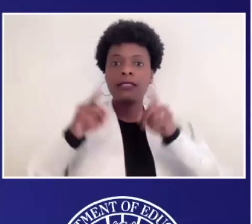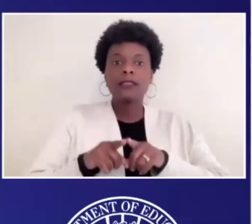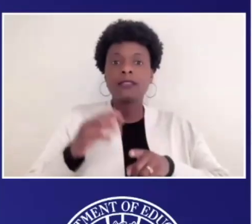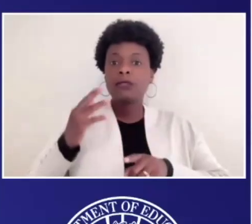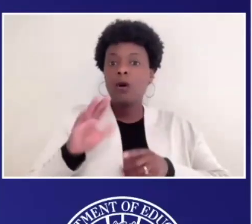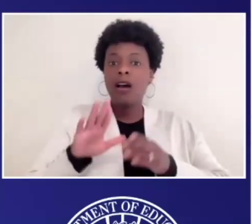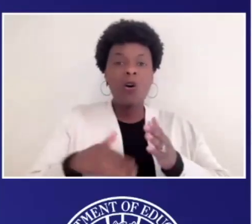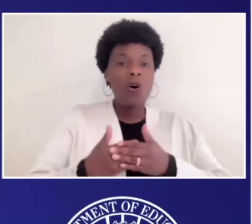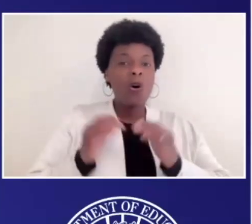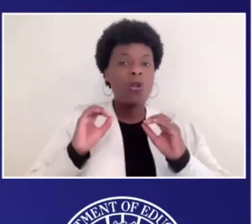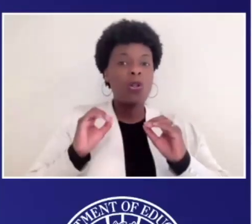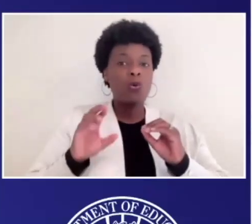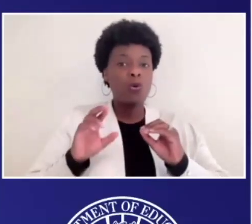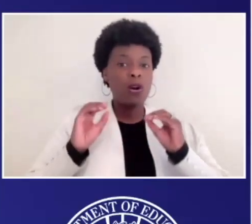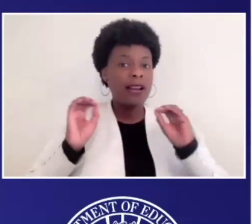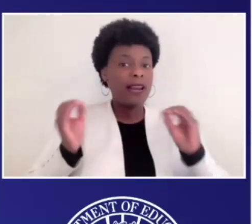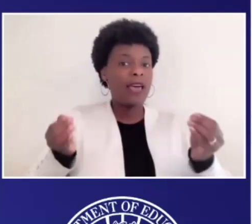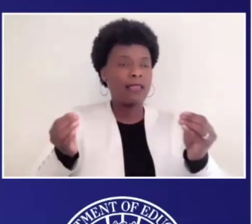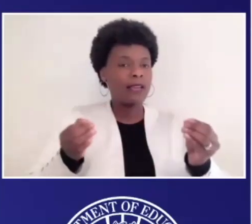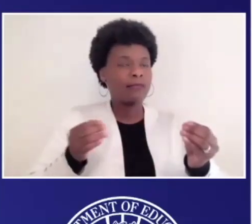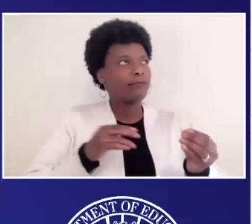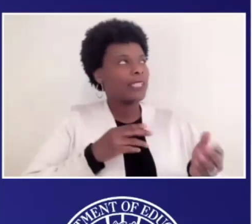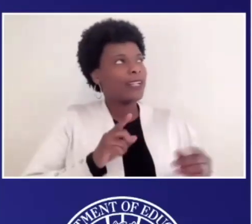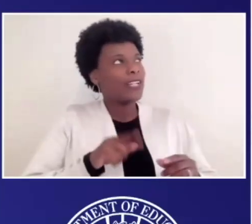nothing. I shouldn't have said it like that. This is an all and all.